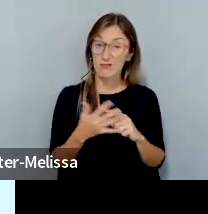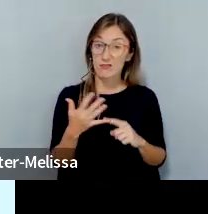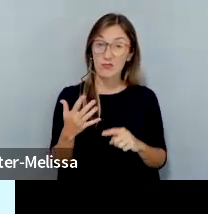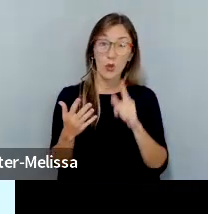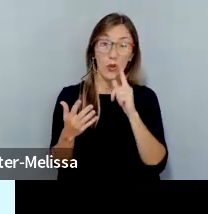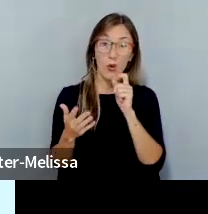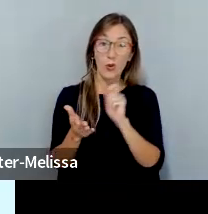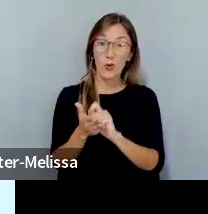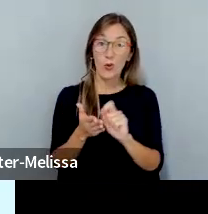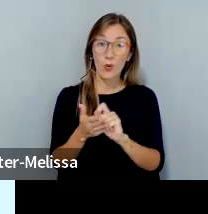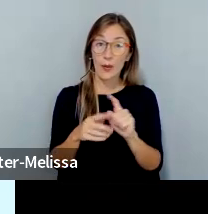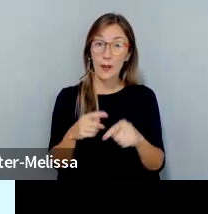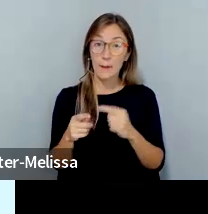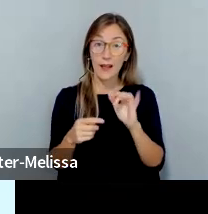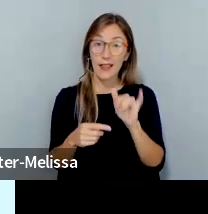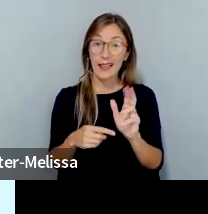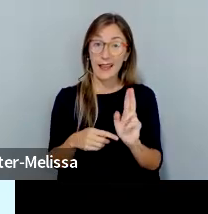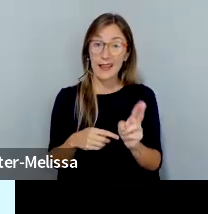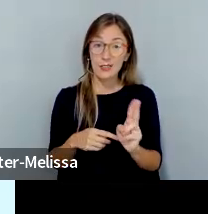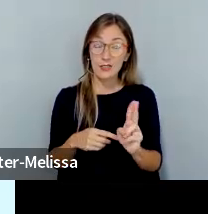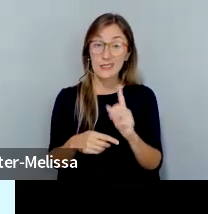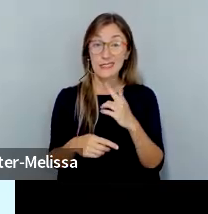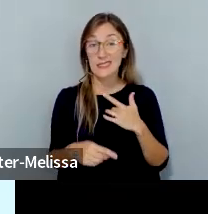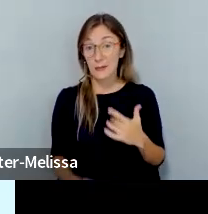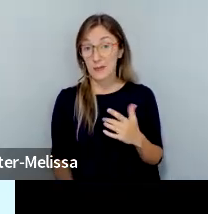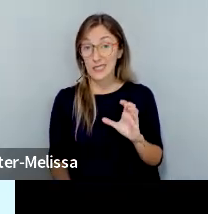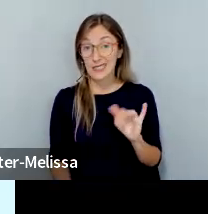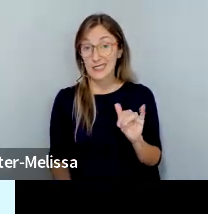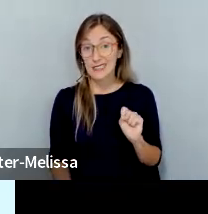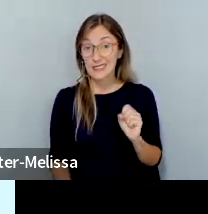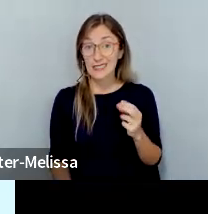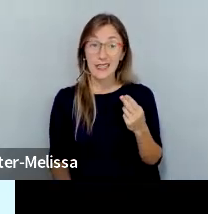talked about a lot yesterday is the fact that so much of disability history